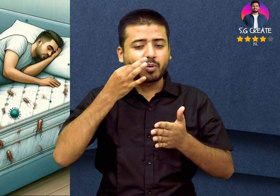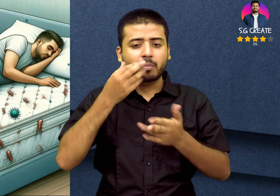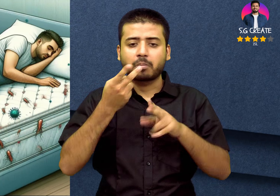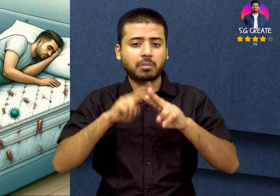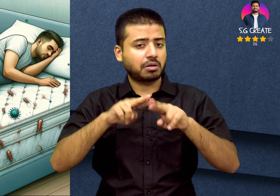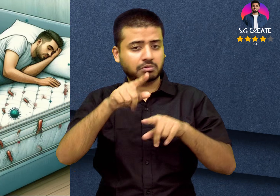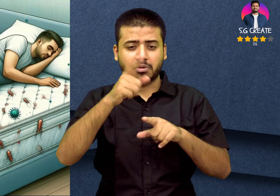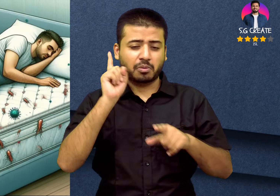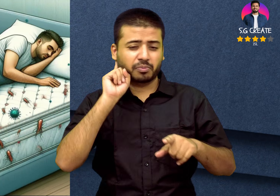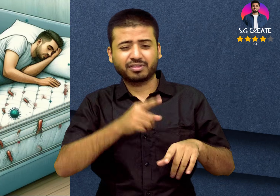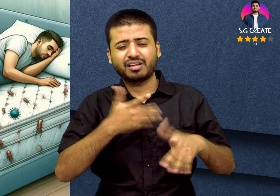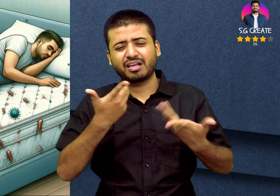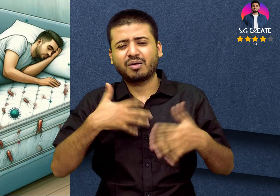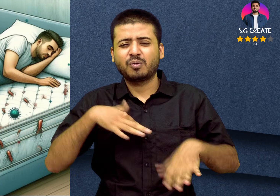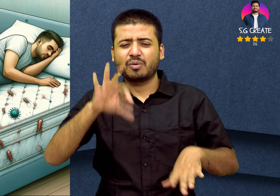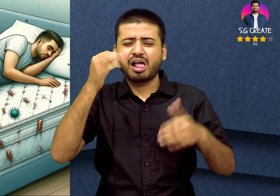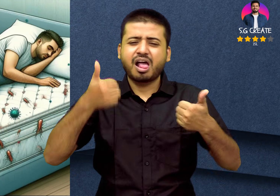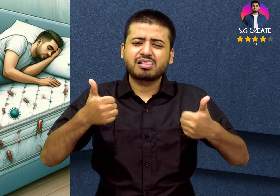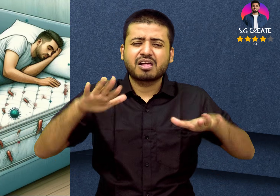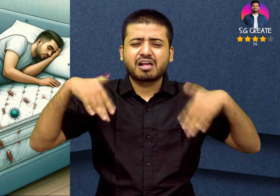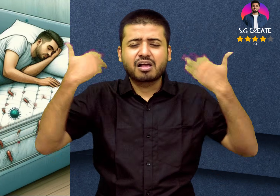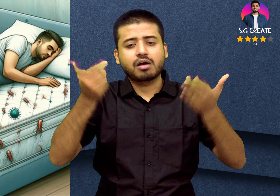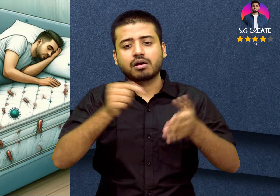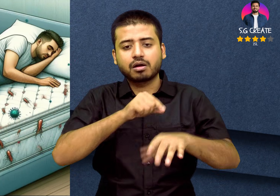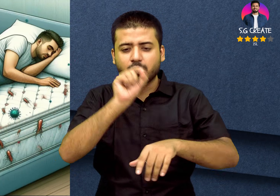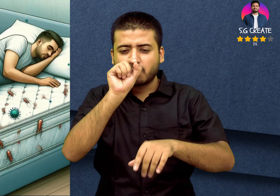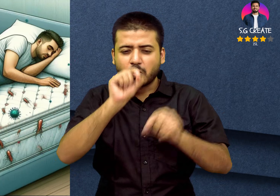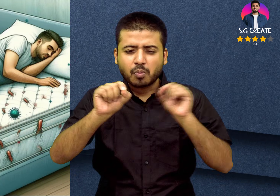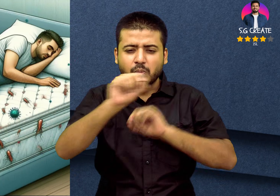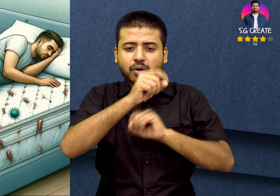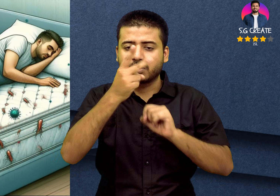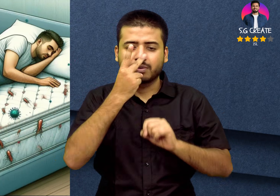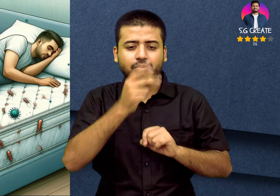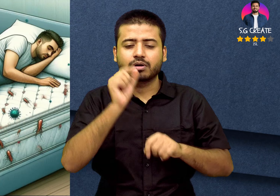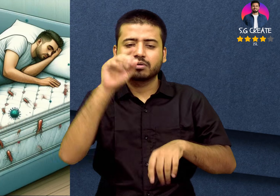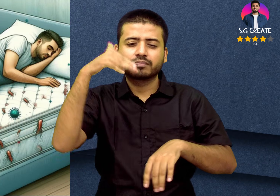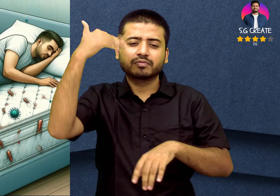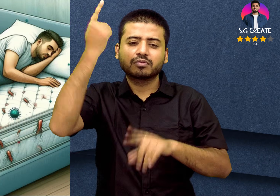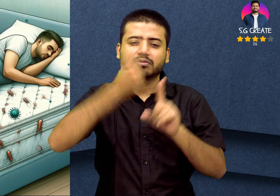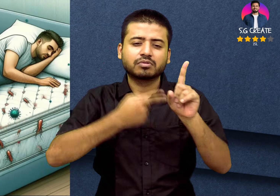health implications, the state of your bedding profoundly impacts your psychological readiness